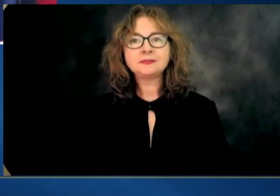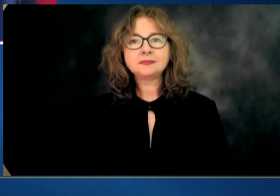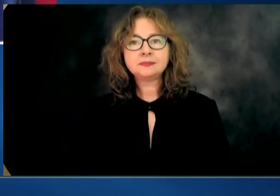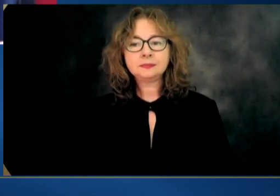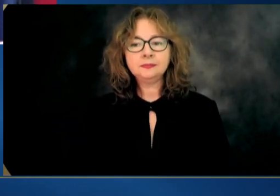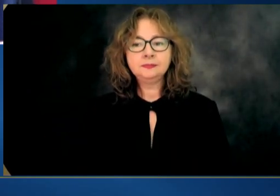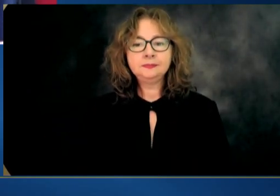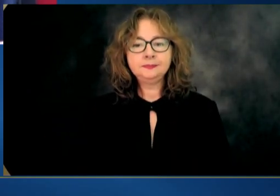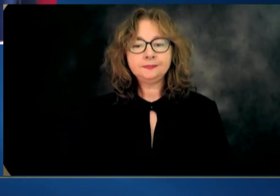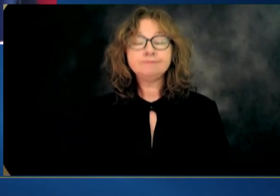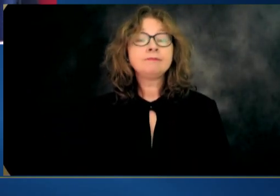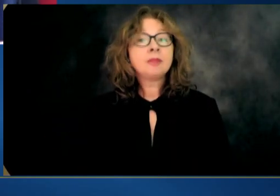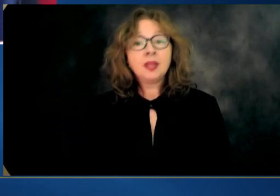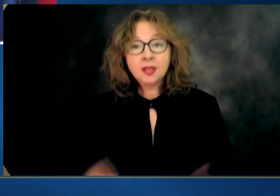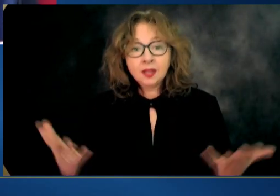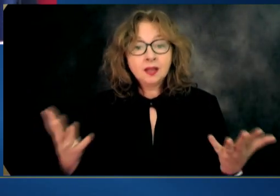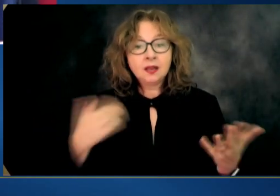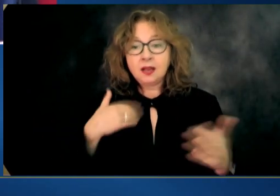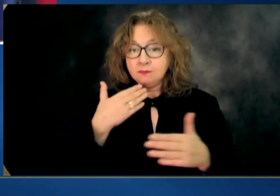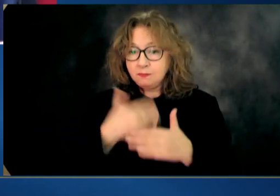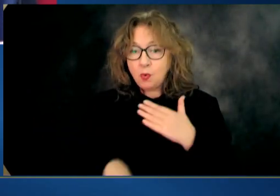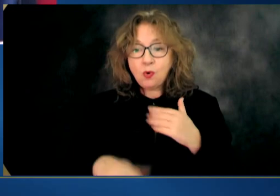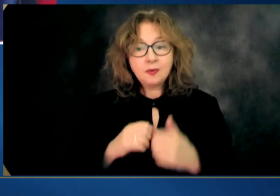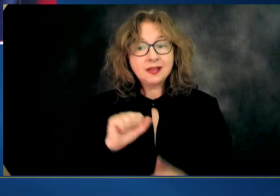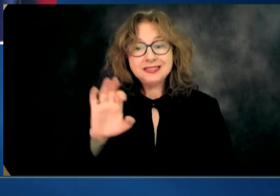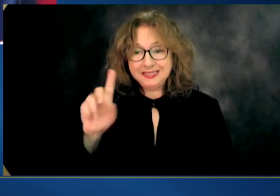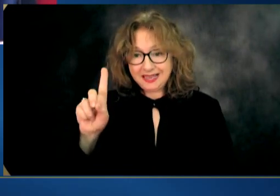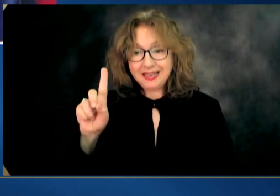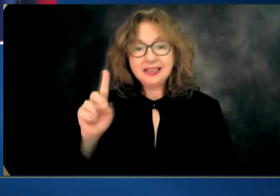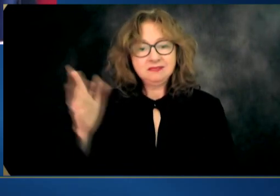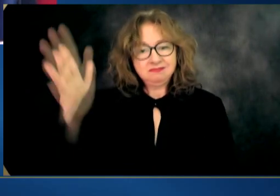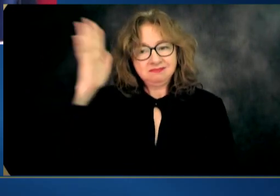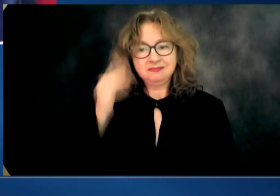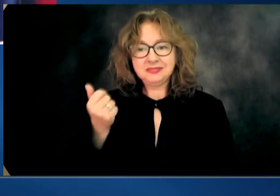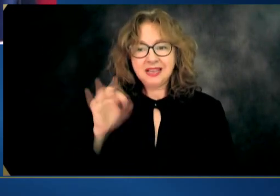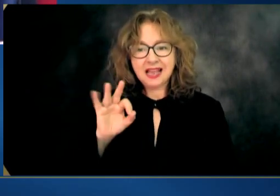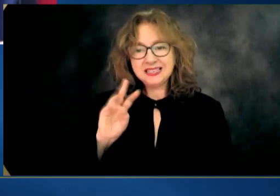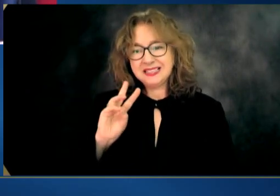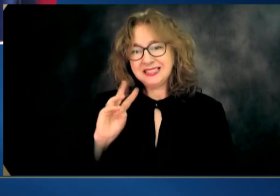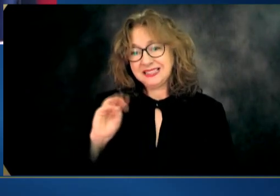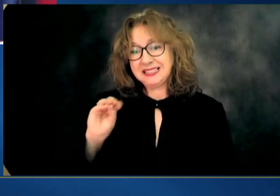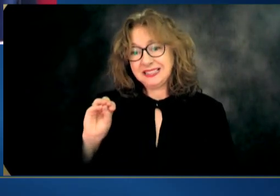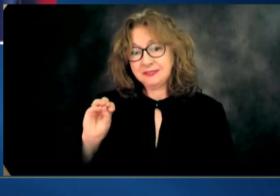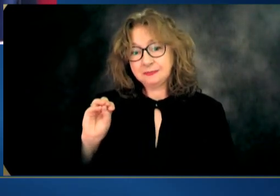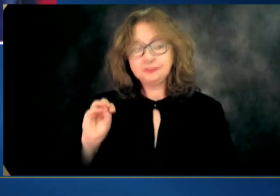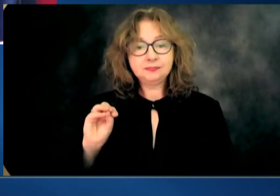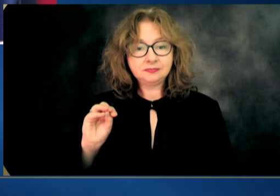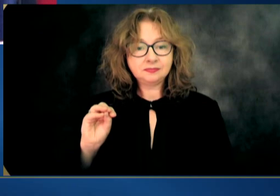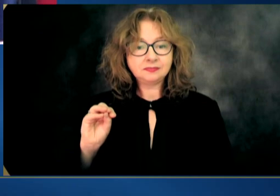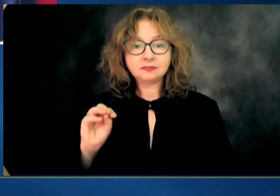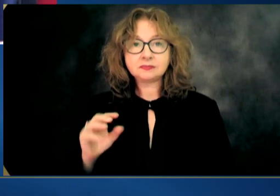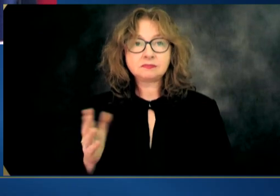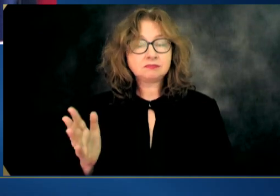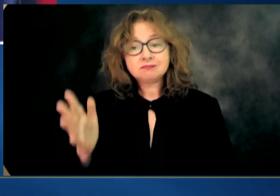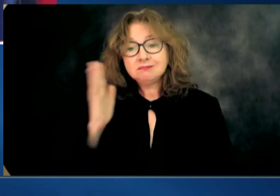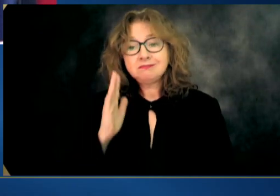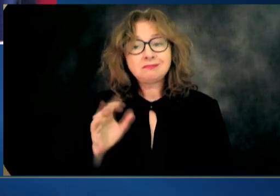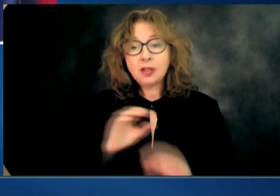Like I said, I was born with SC disease back in 1960. It wasn't diagnosed until I was about six